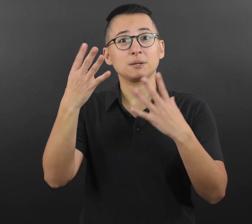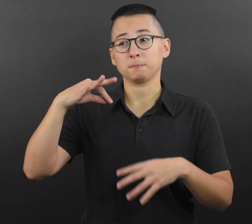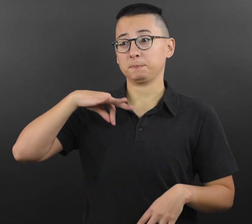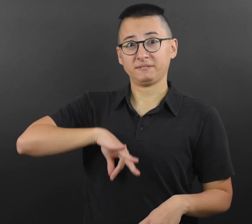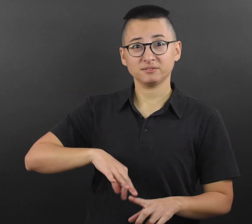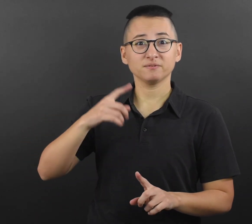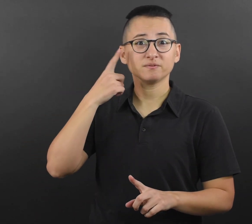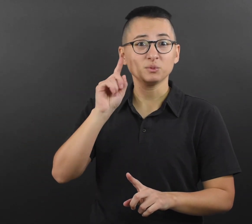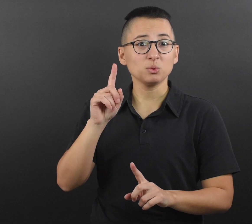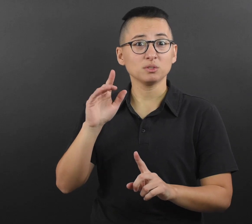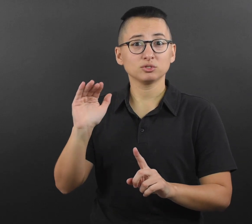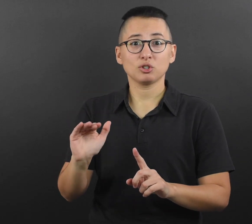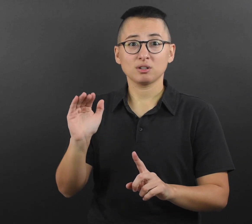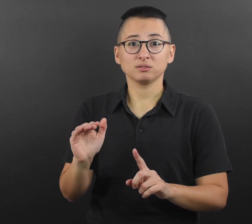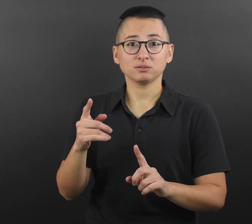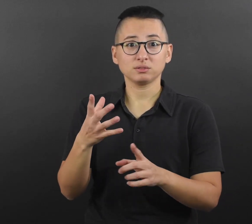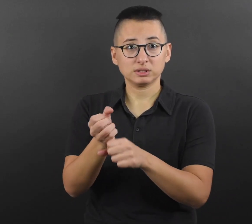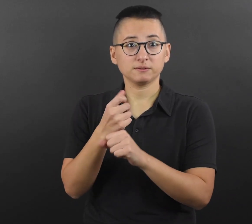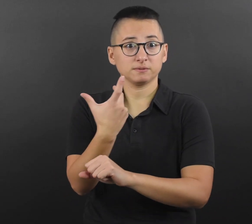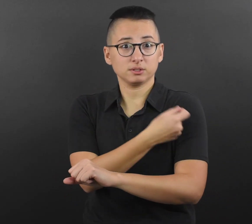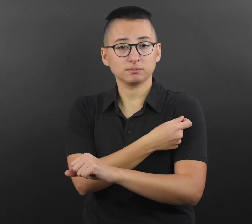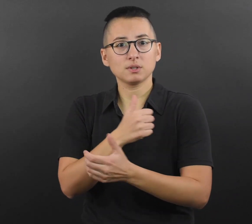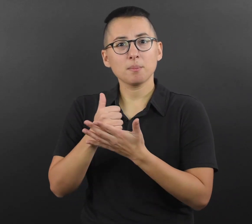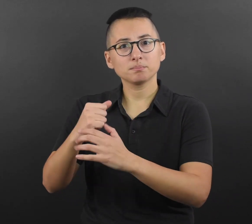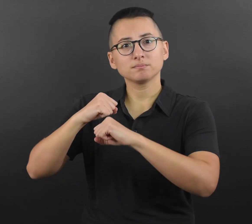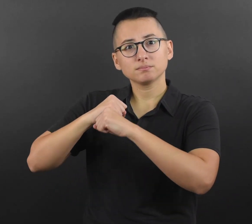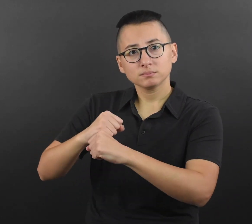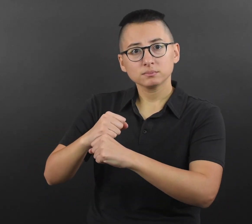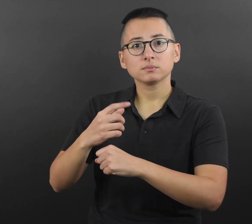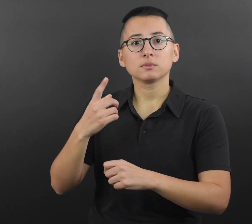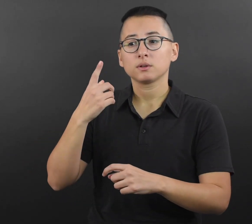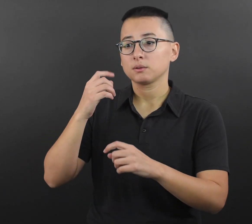benefits to vaccination to help protect your child and the people around them.